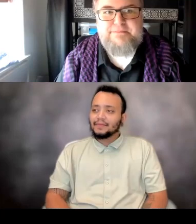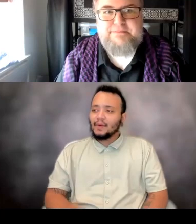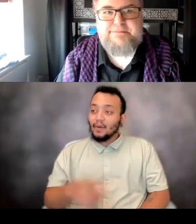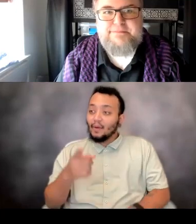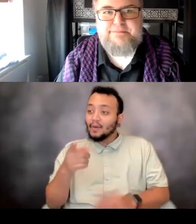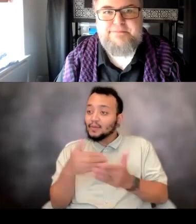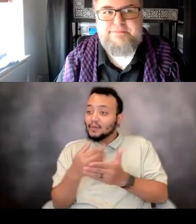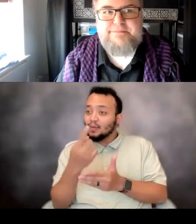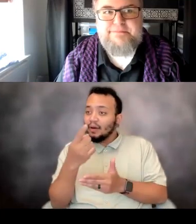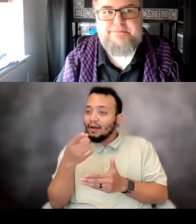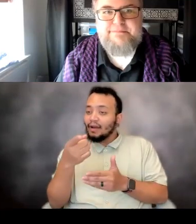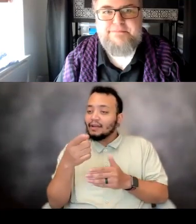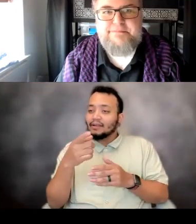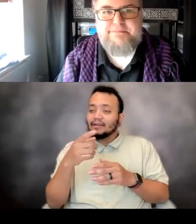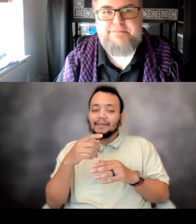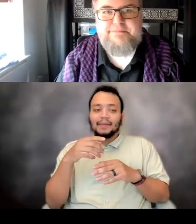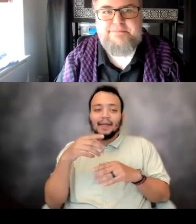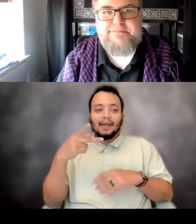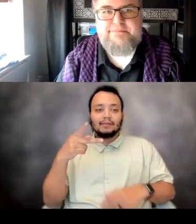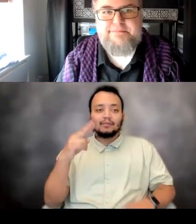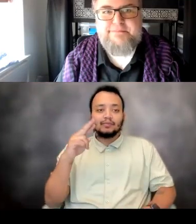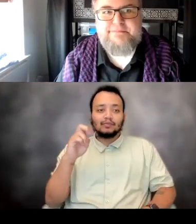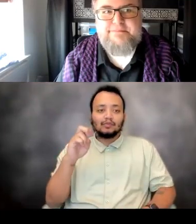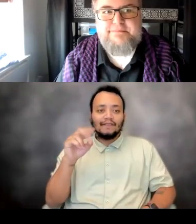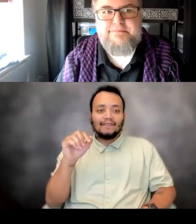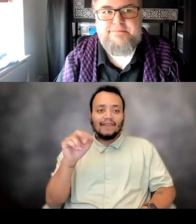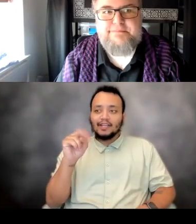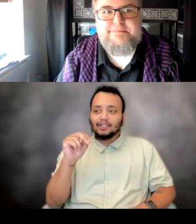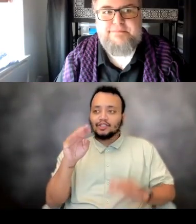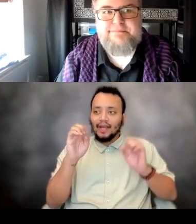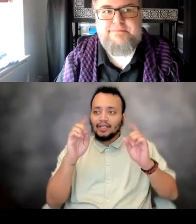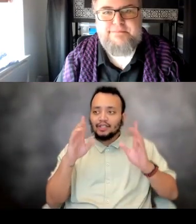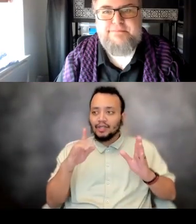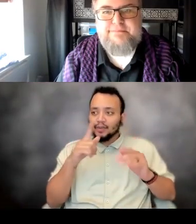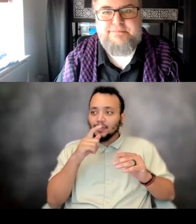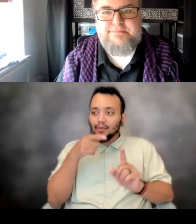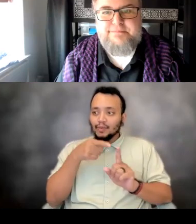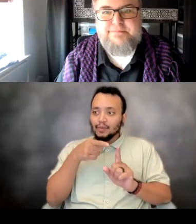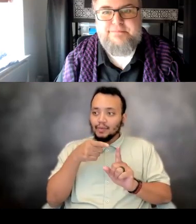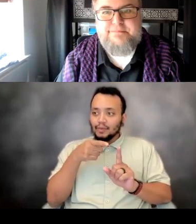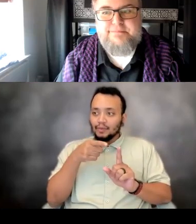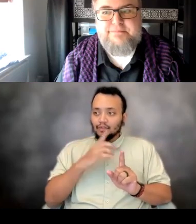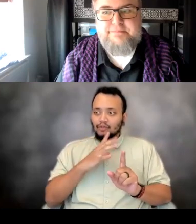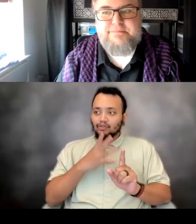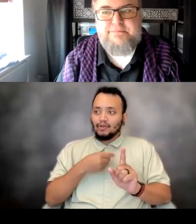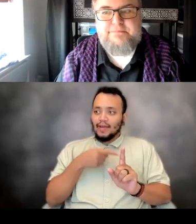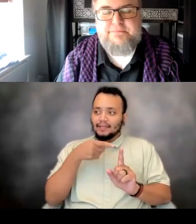address the issue of gender when you're not even talking about what we're talking about. I used to do so much prevention work, like email me,